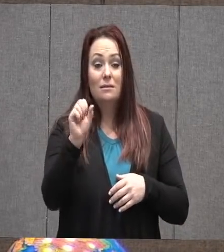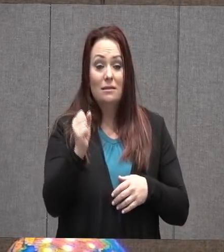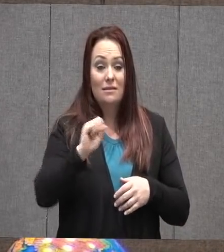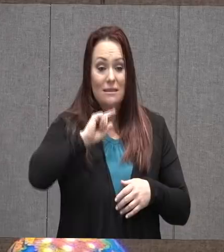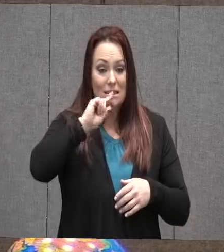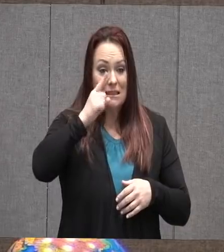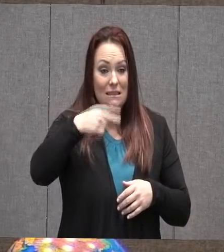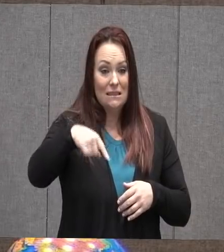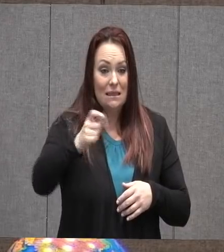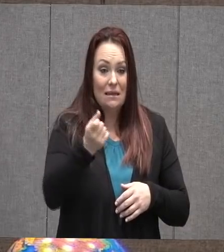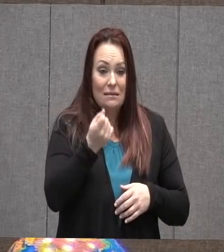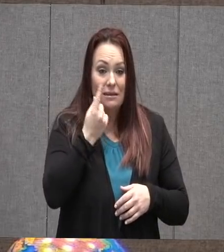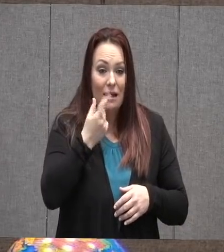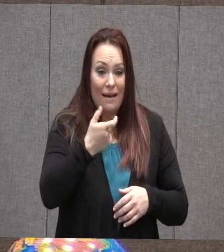Es-tuh-ep, step, great.